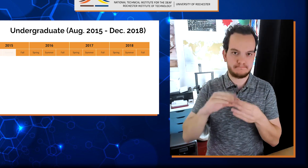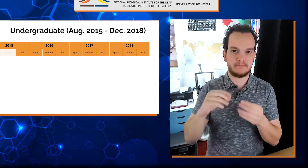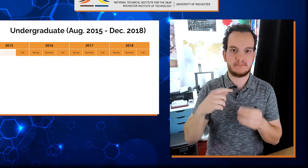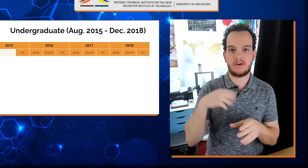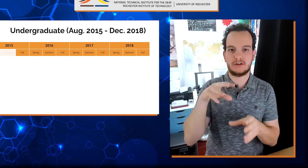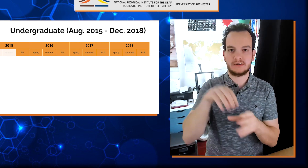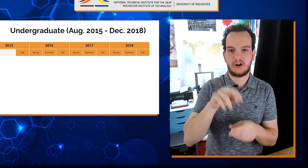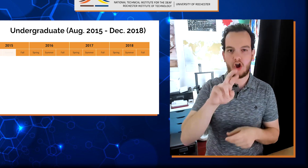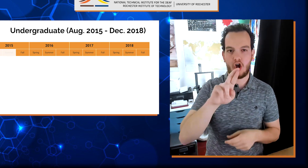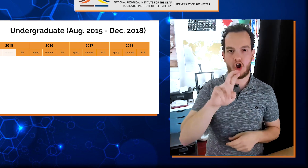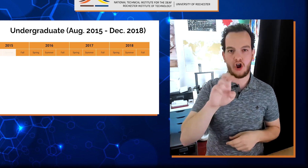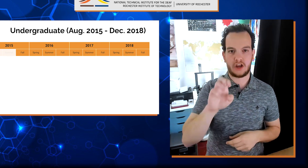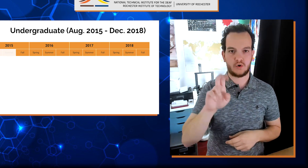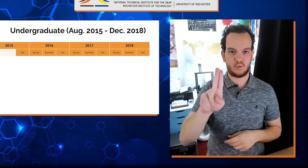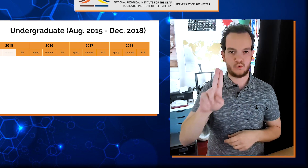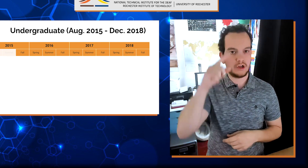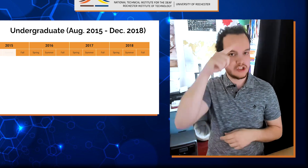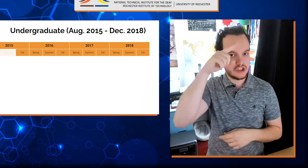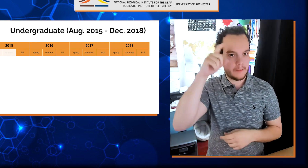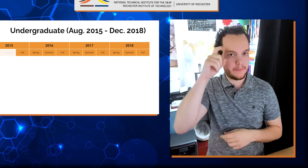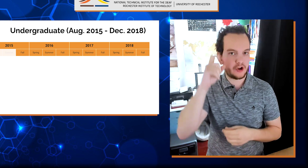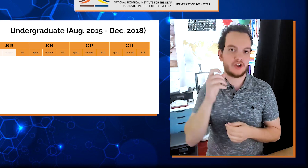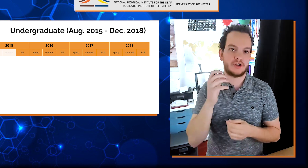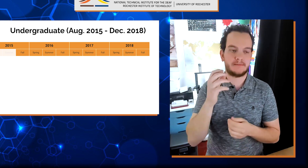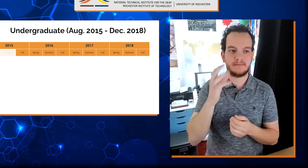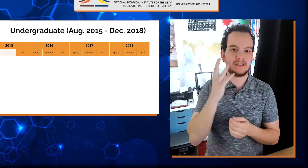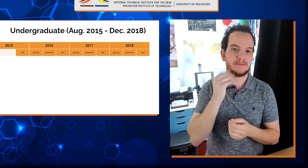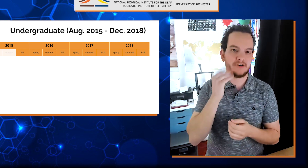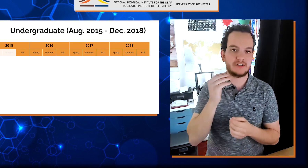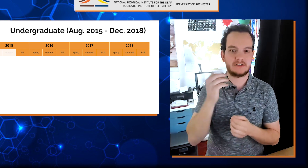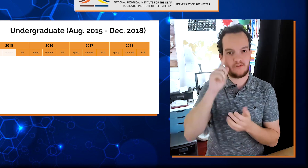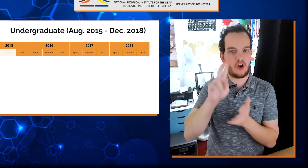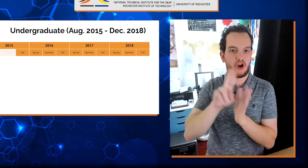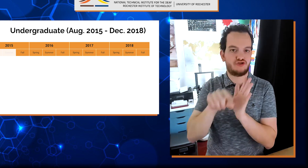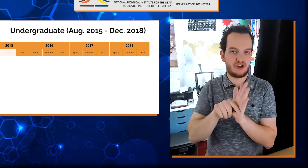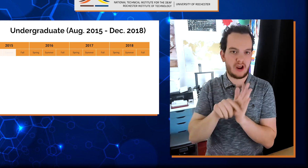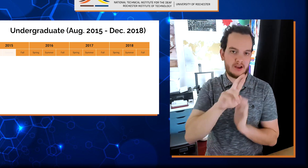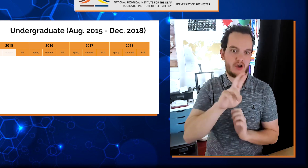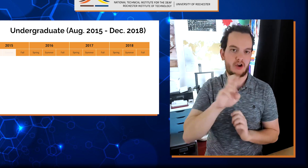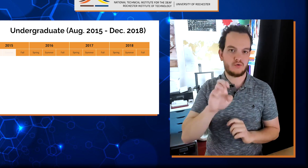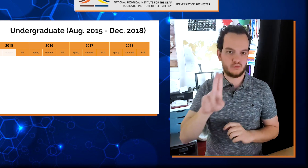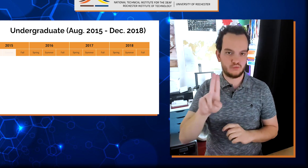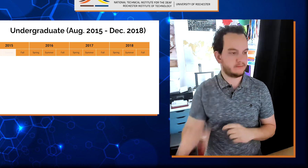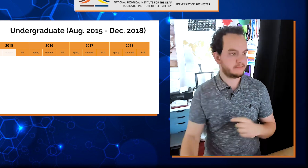As Bonnie did mention, I had REU experiences,